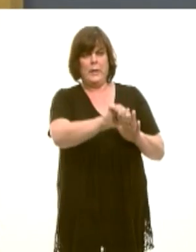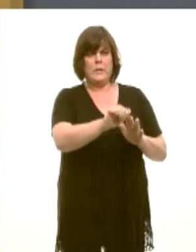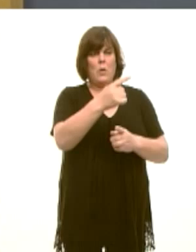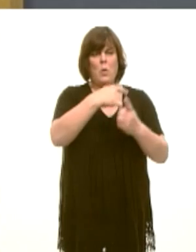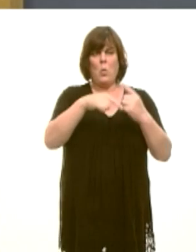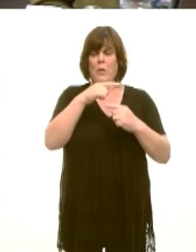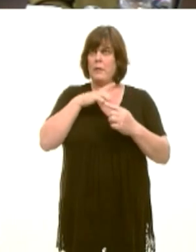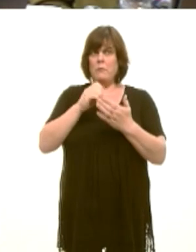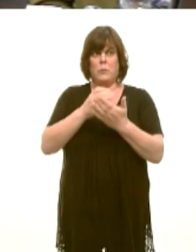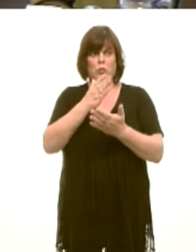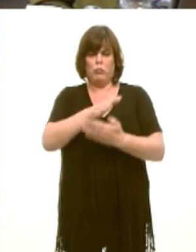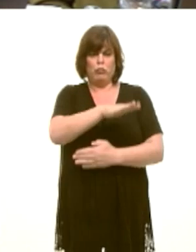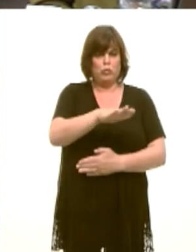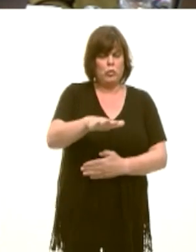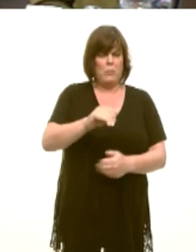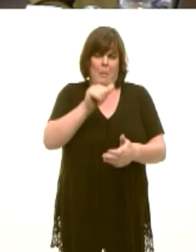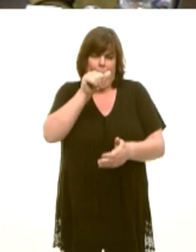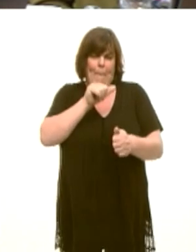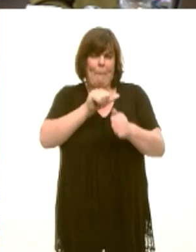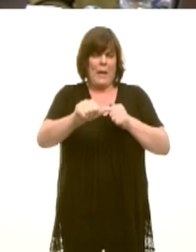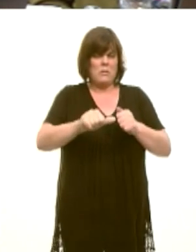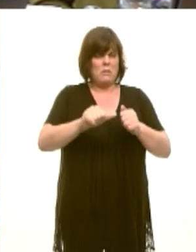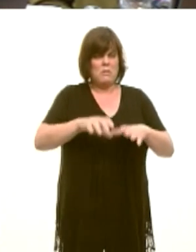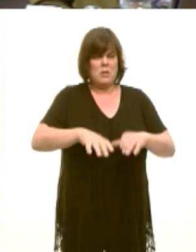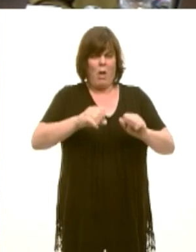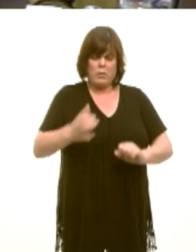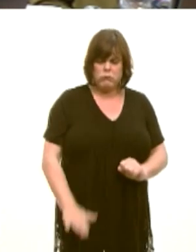sure that children get the best start, and that, when they arrive in school where they